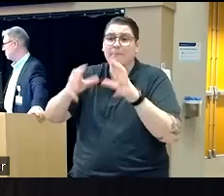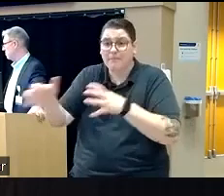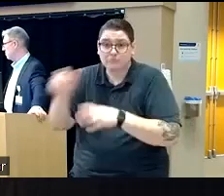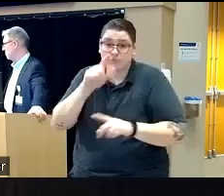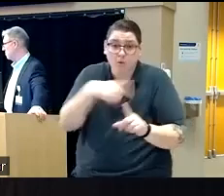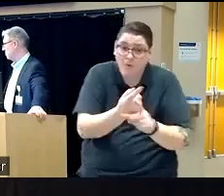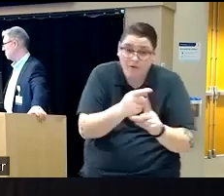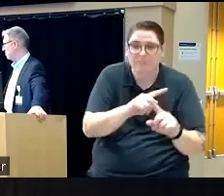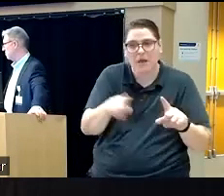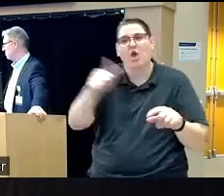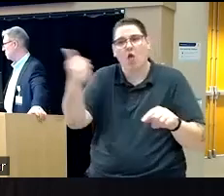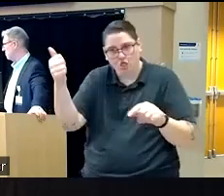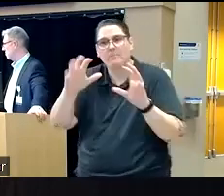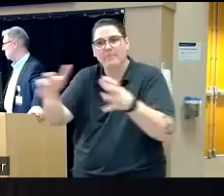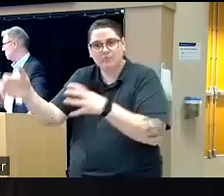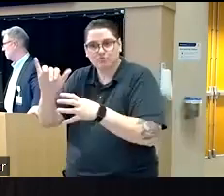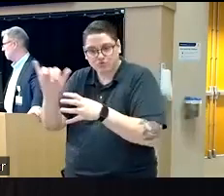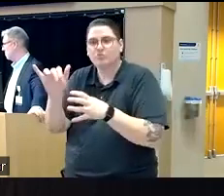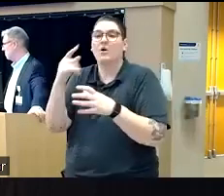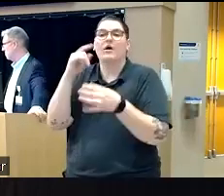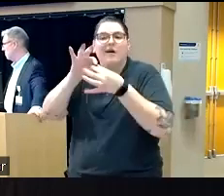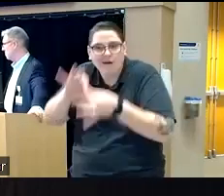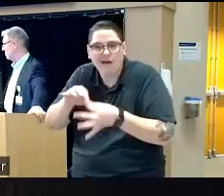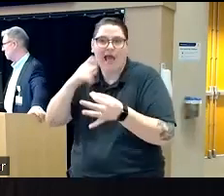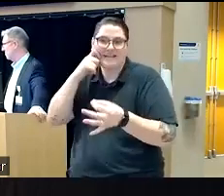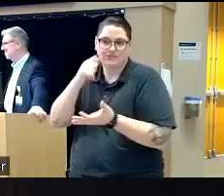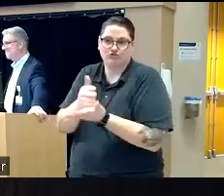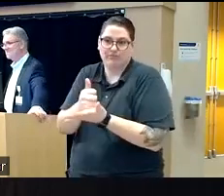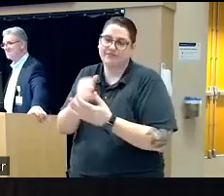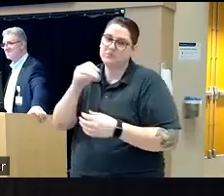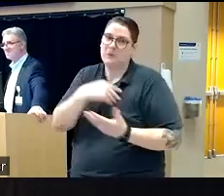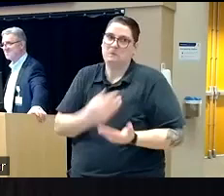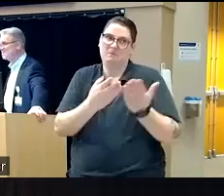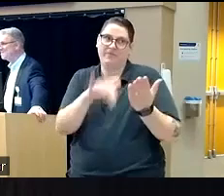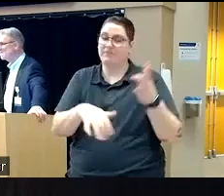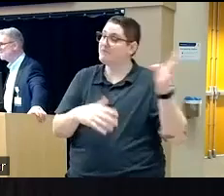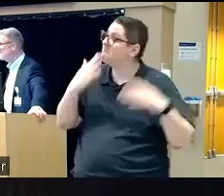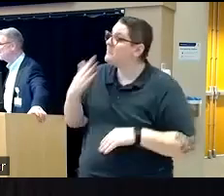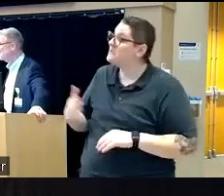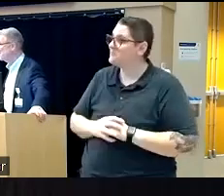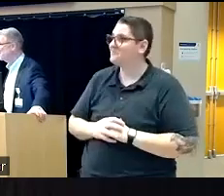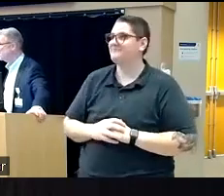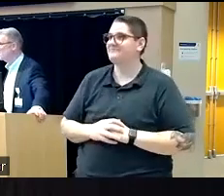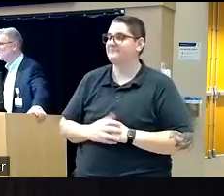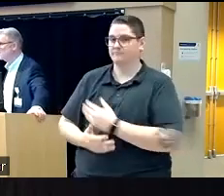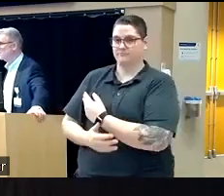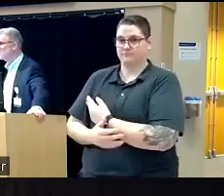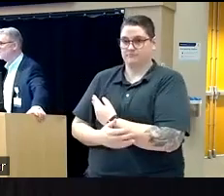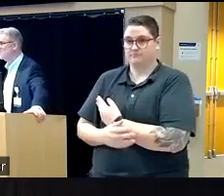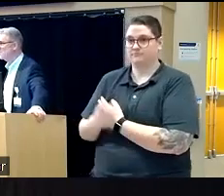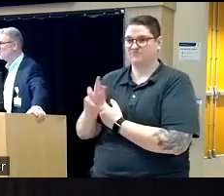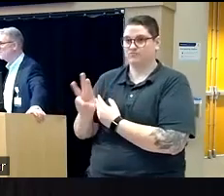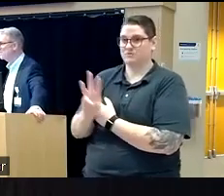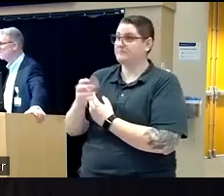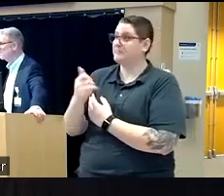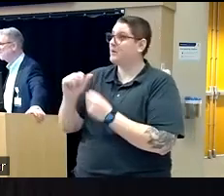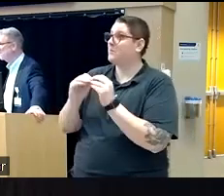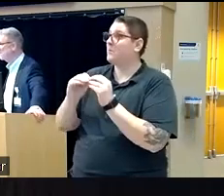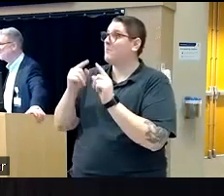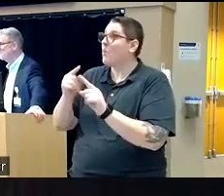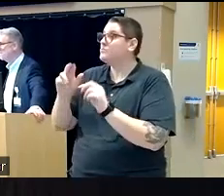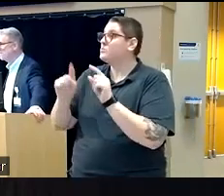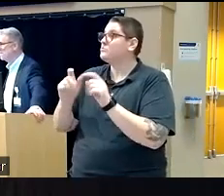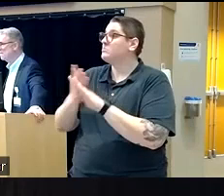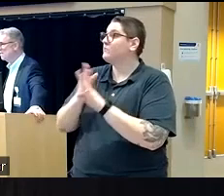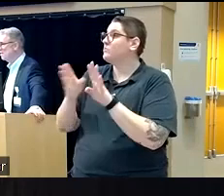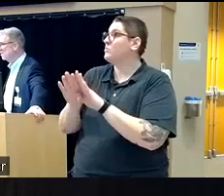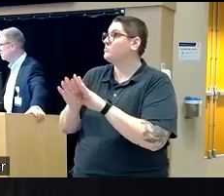education in addiction treatment so enjoy great any other points or questions before we close well